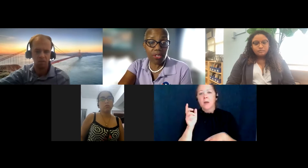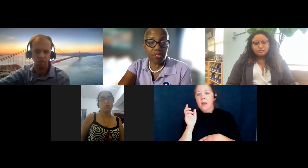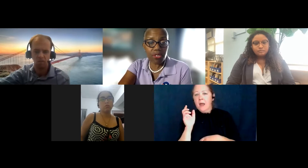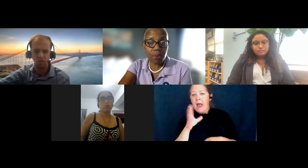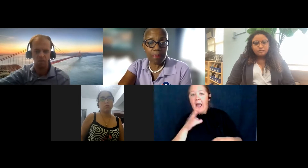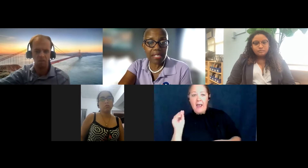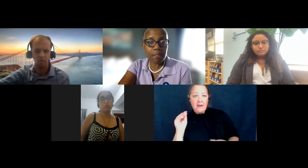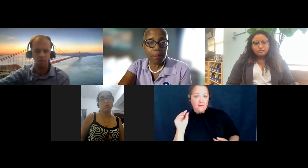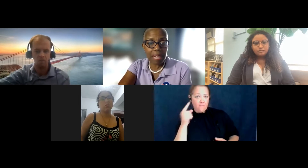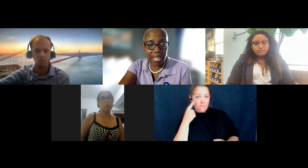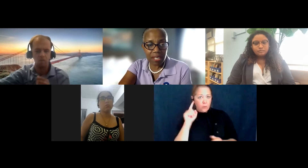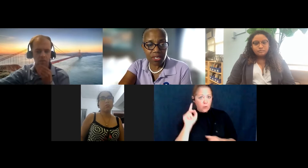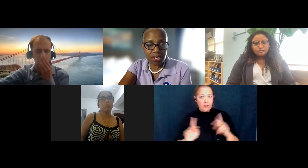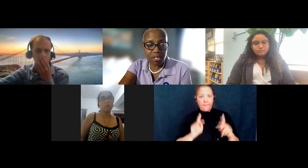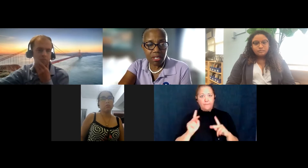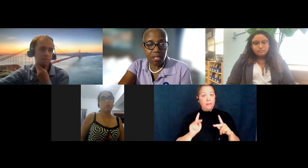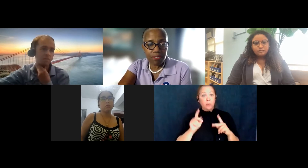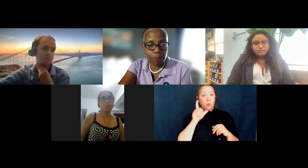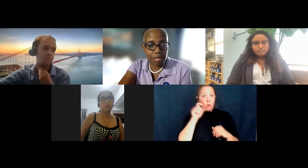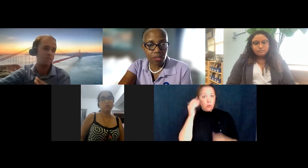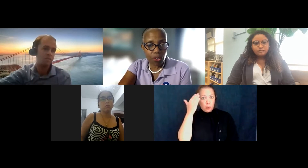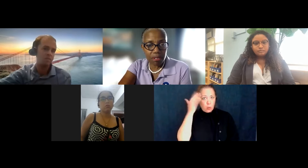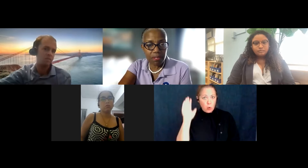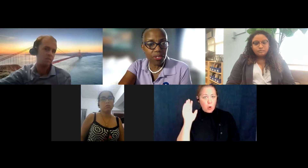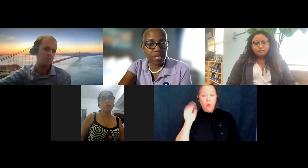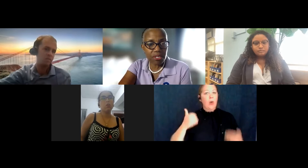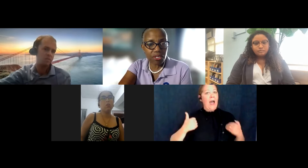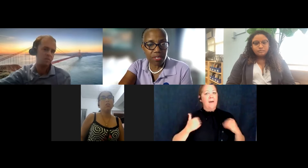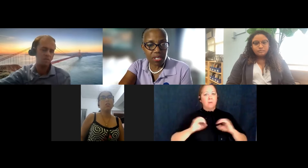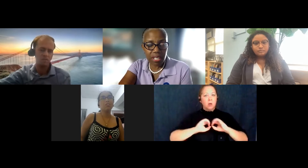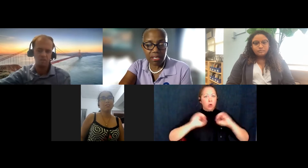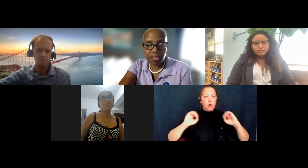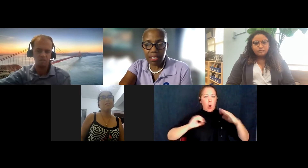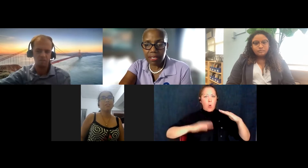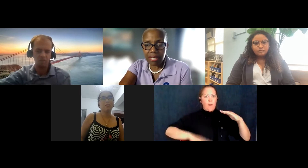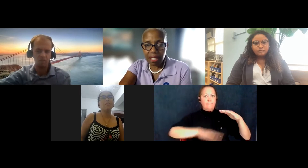there is no maximum age for the Peace Corps. You can serve as long as you are healthy enough.